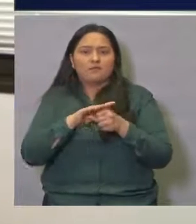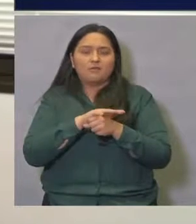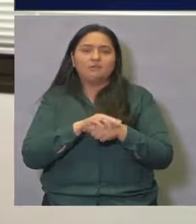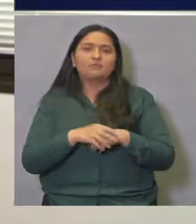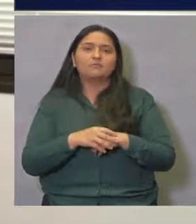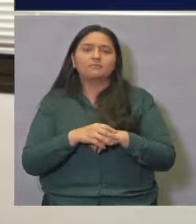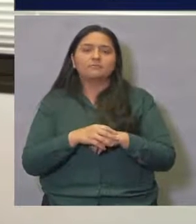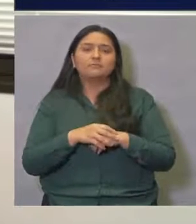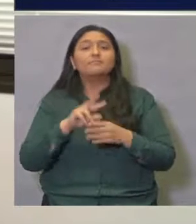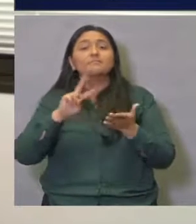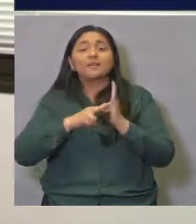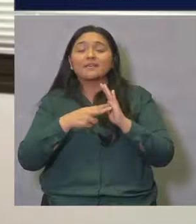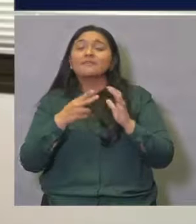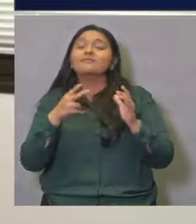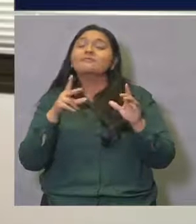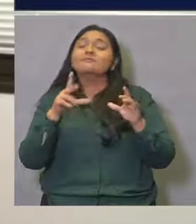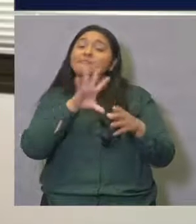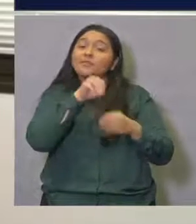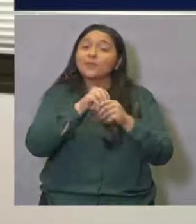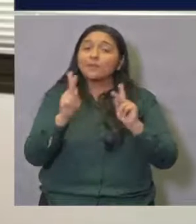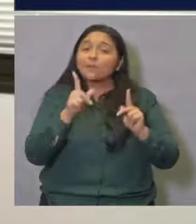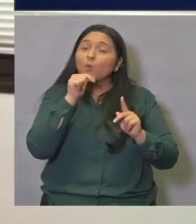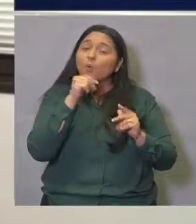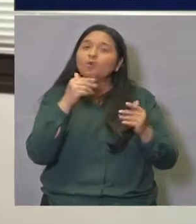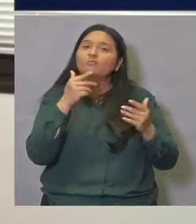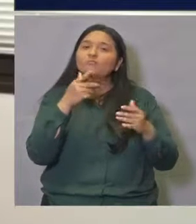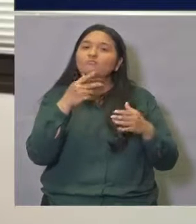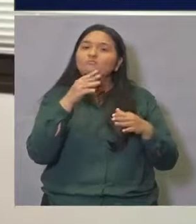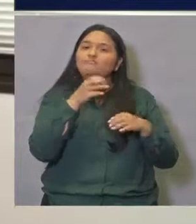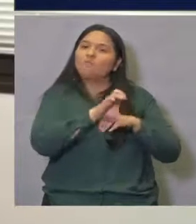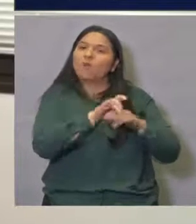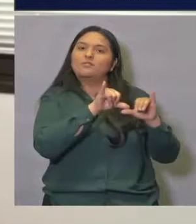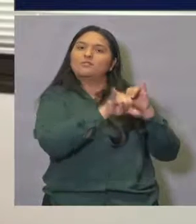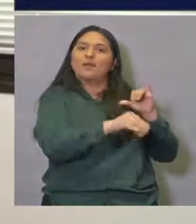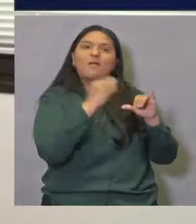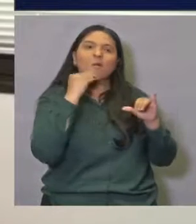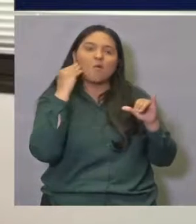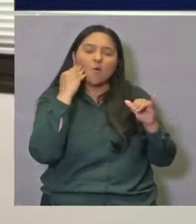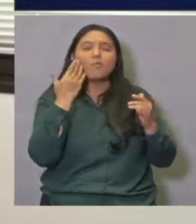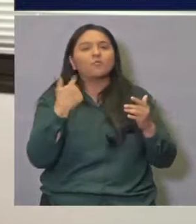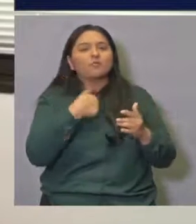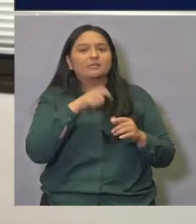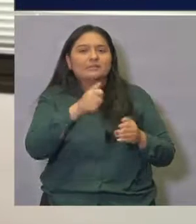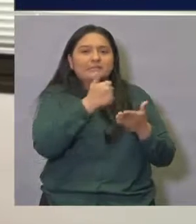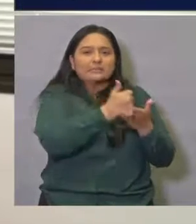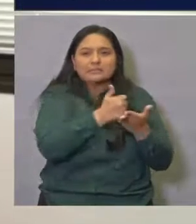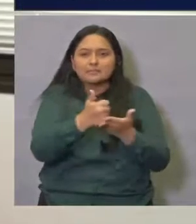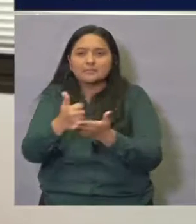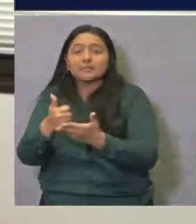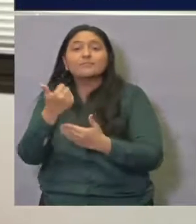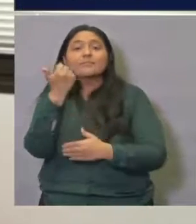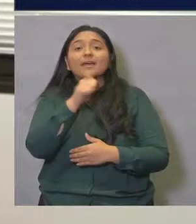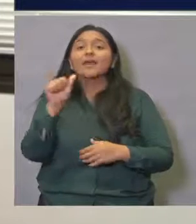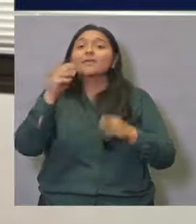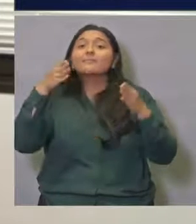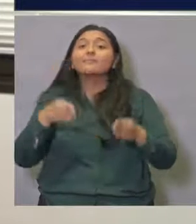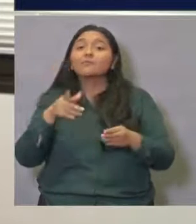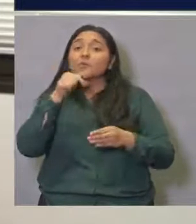VERDADERAMENTE JUSTOS QUE NO LLEGAMOS A TRAVÉS DE NUESTRO